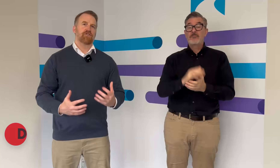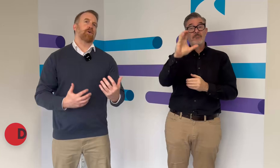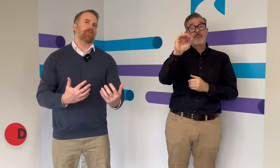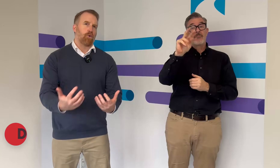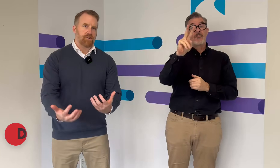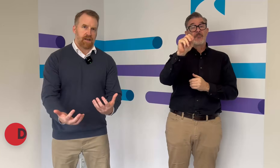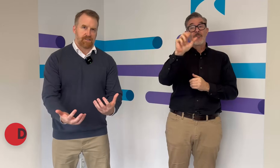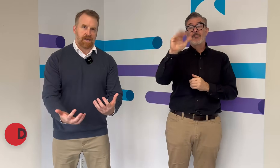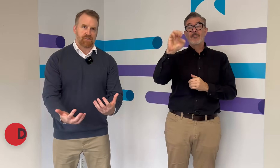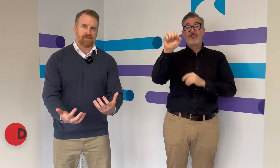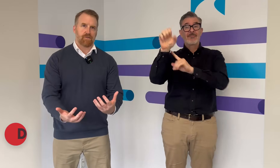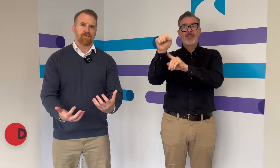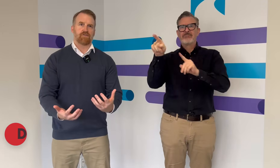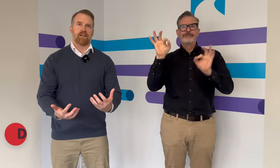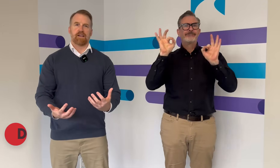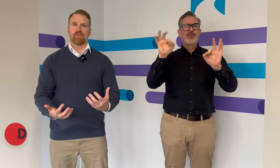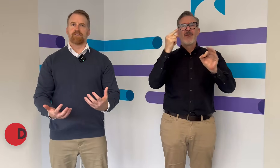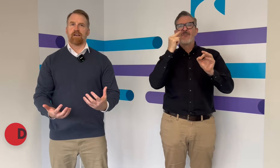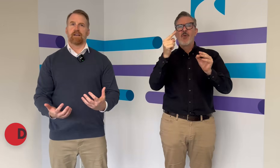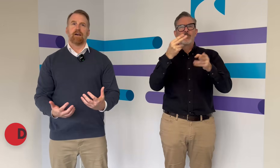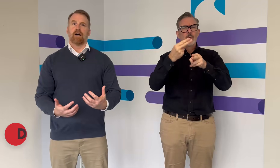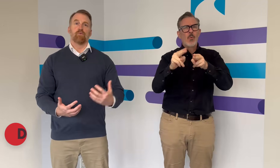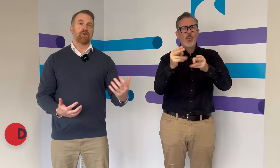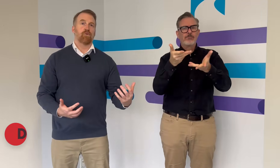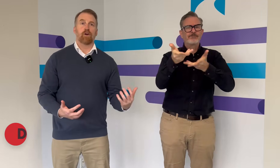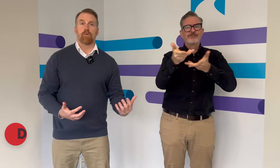Convo Access is excellent for straightforward transactions.